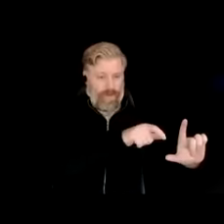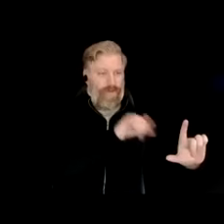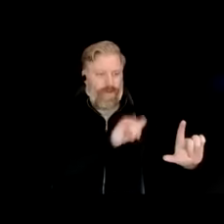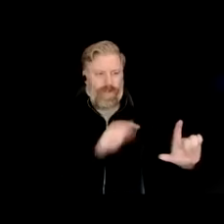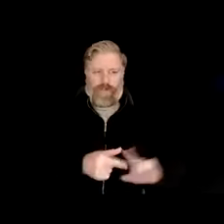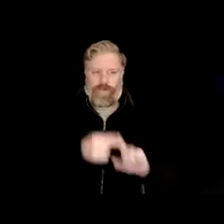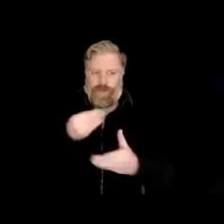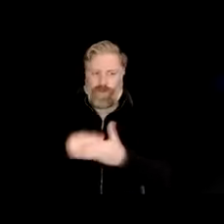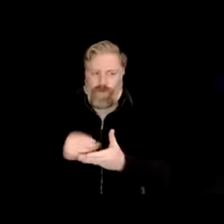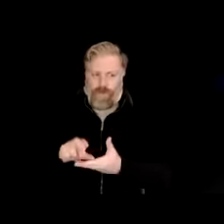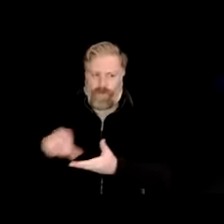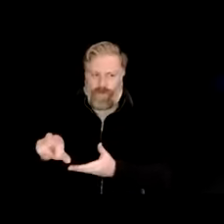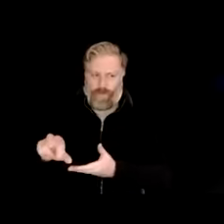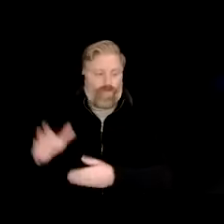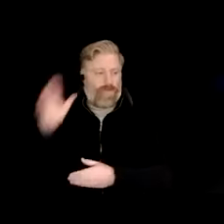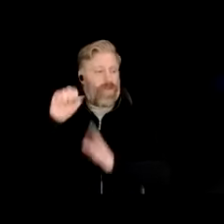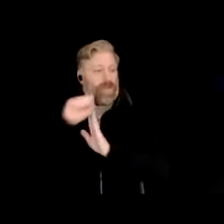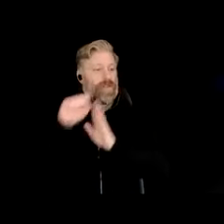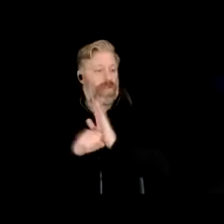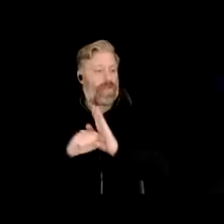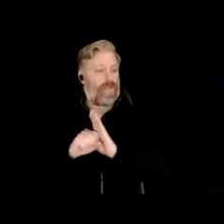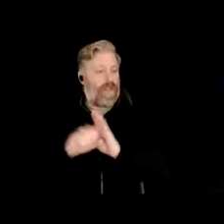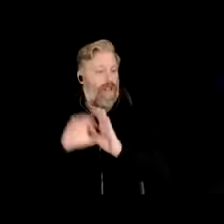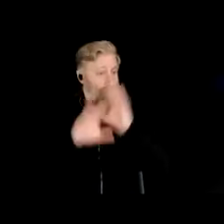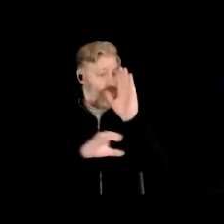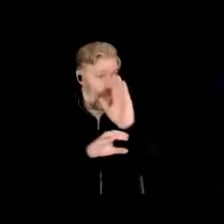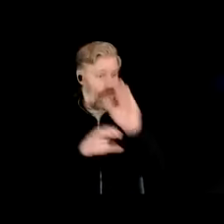was an amendment to the state constitution passed by voters of Minnesota